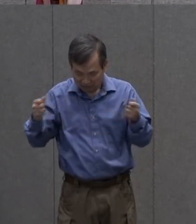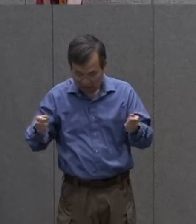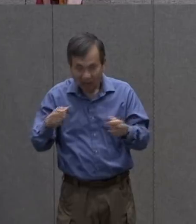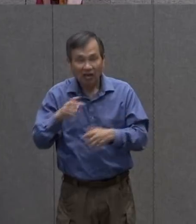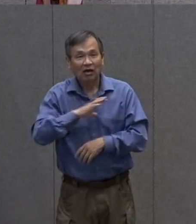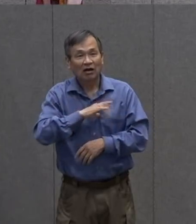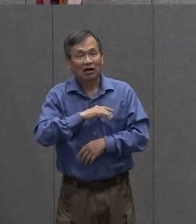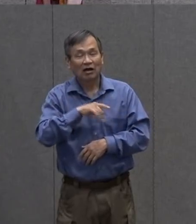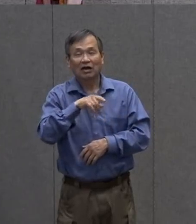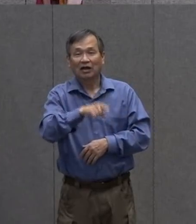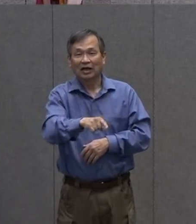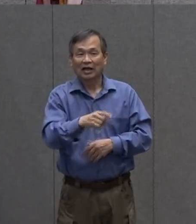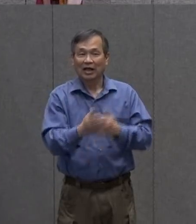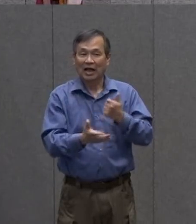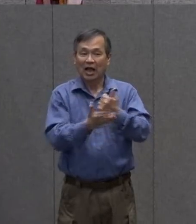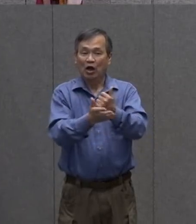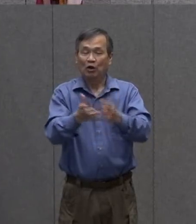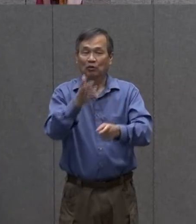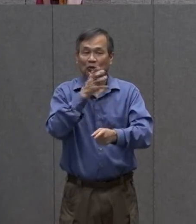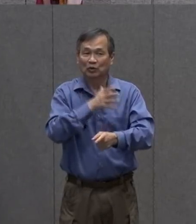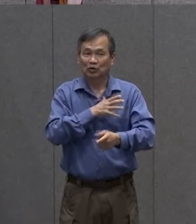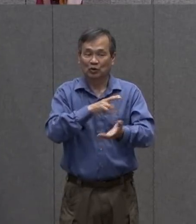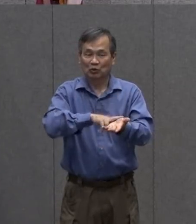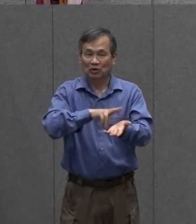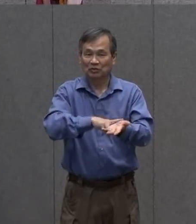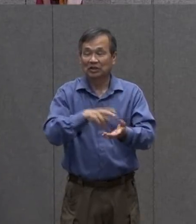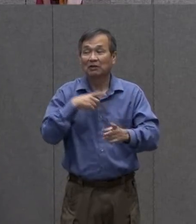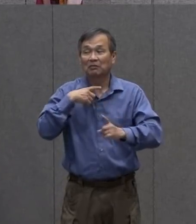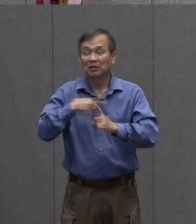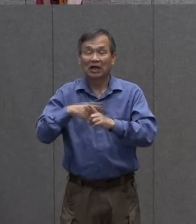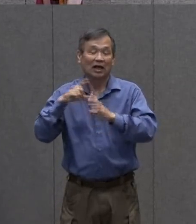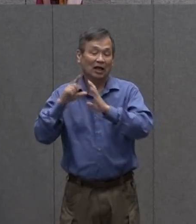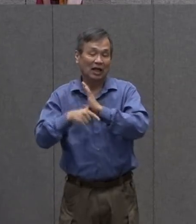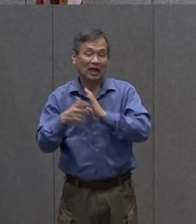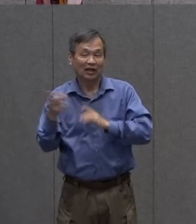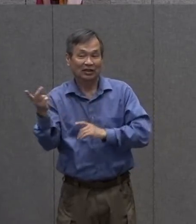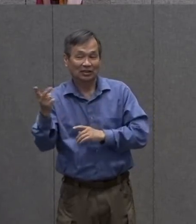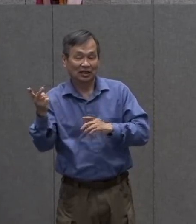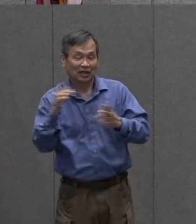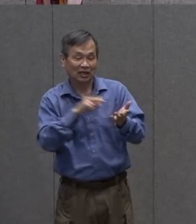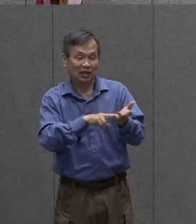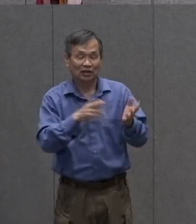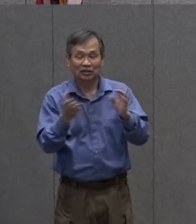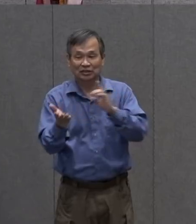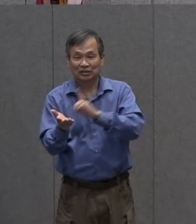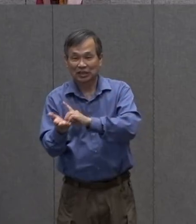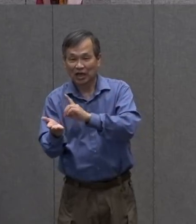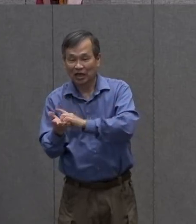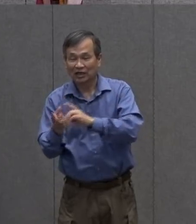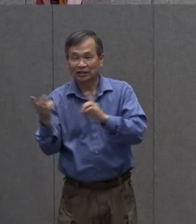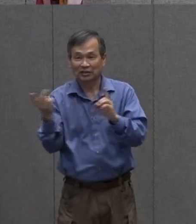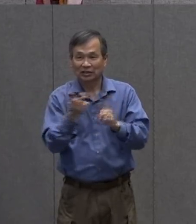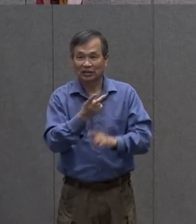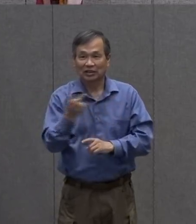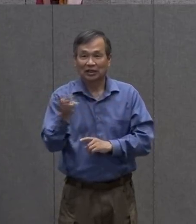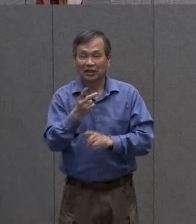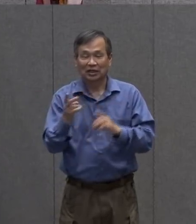they also fostered a romance. Whoo, romance between the two, which led to marriage.